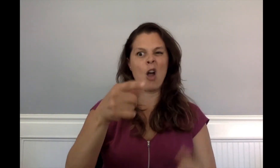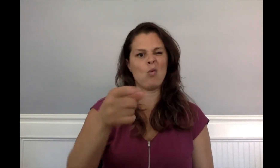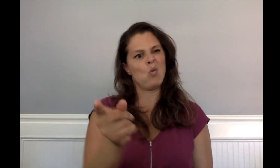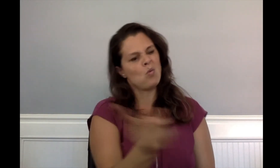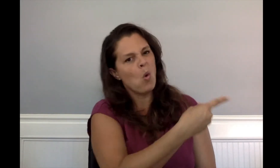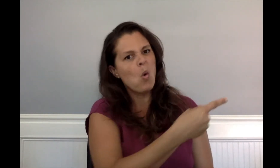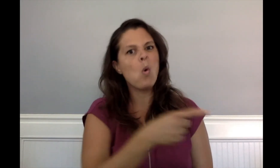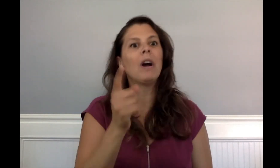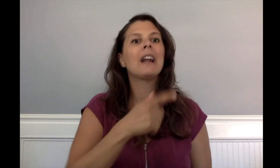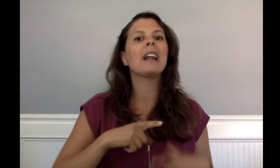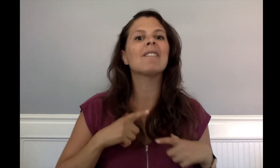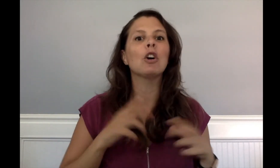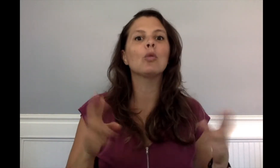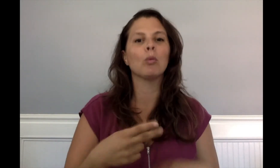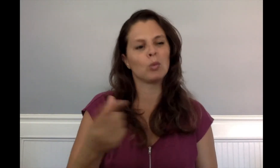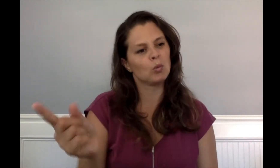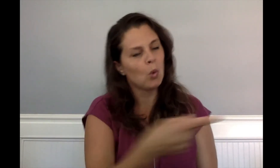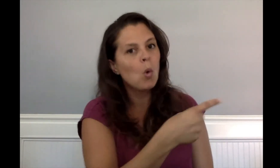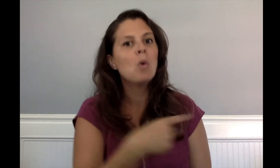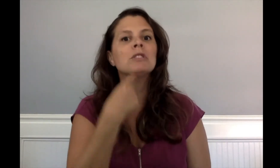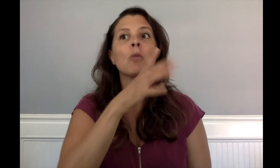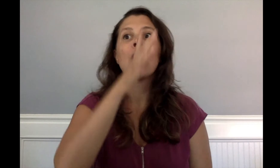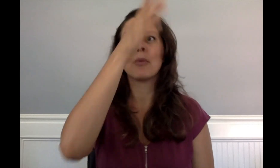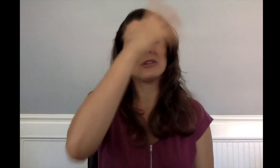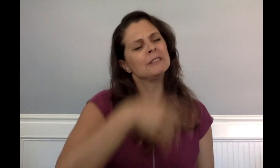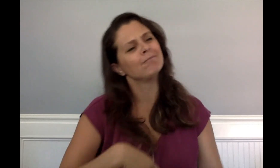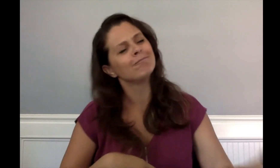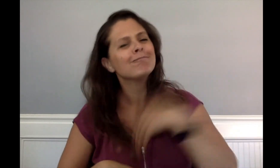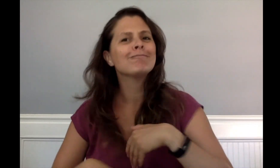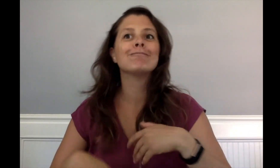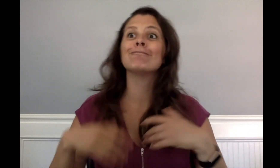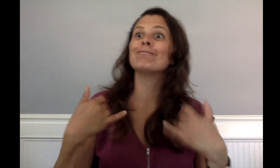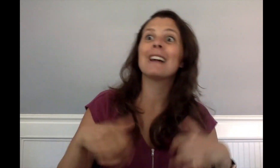Now go in there and tell your grandparents